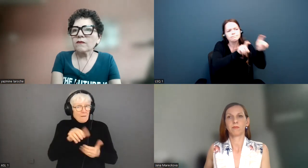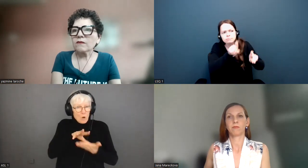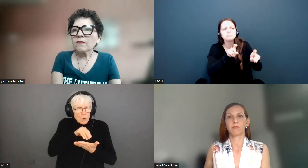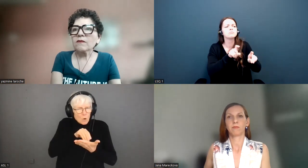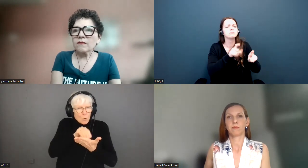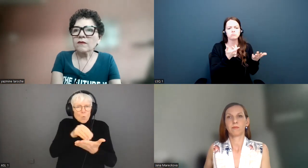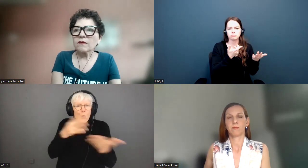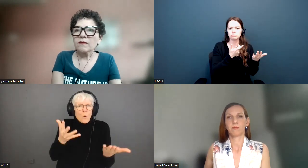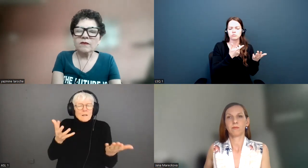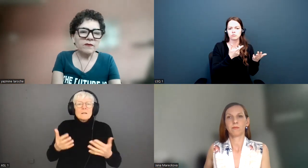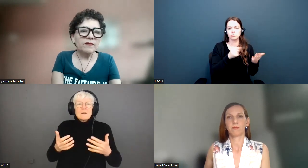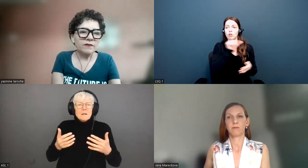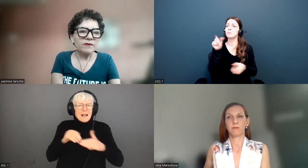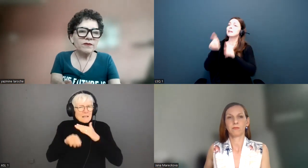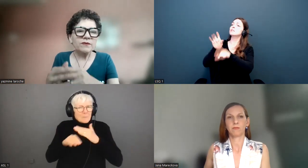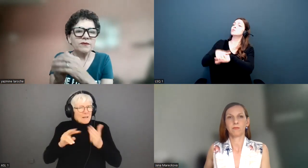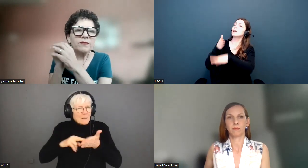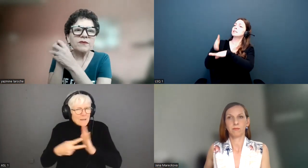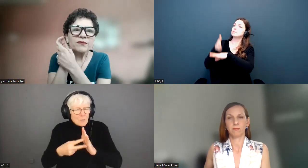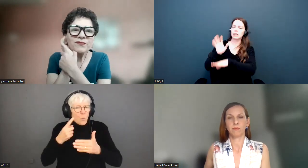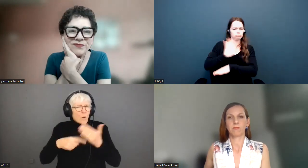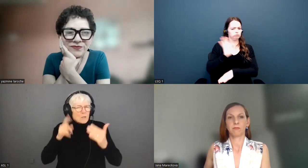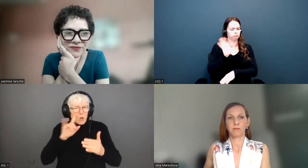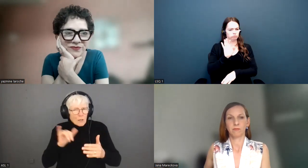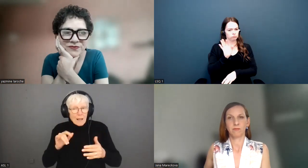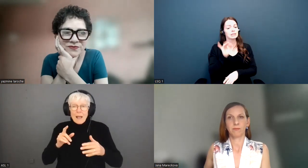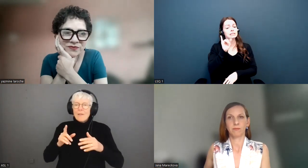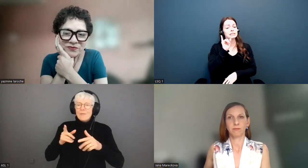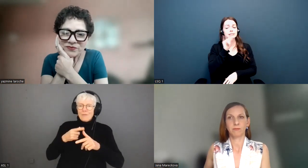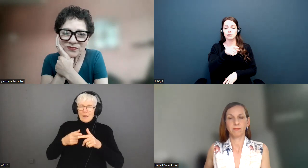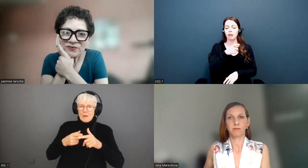because if more of us ask venues if they're accessible then venues will realize that there's